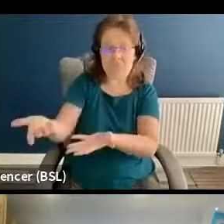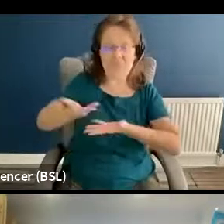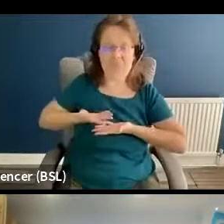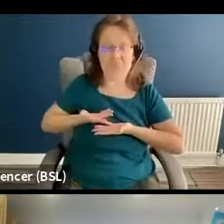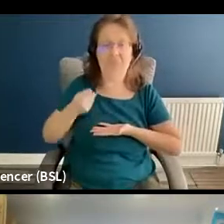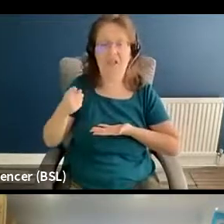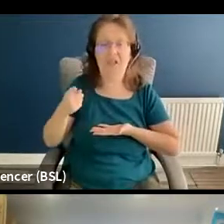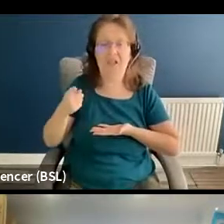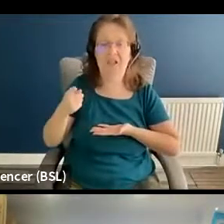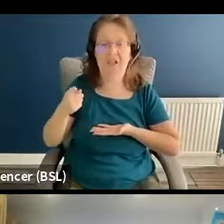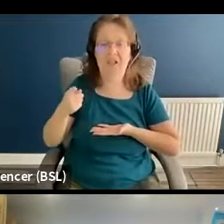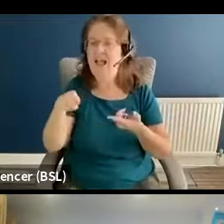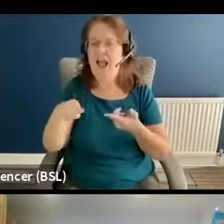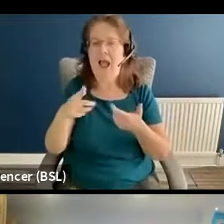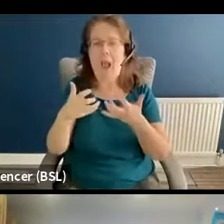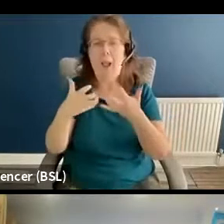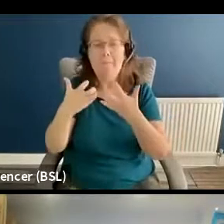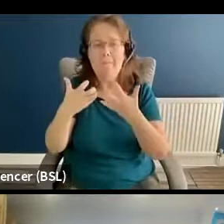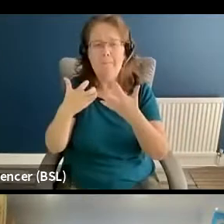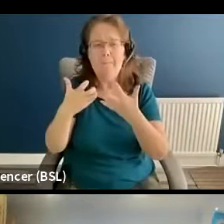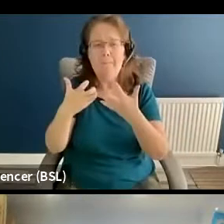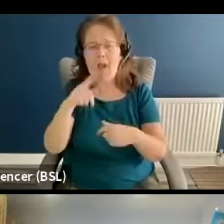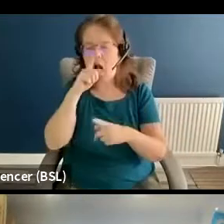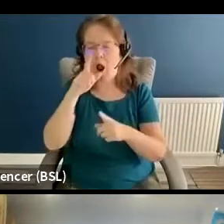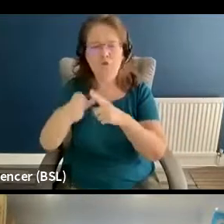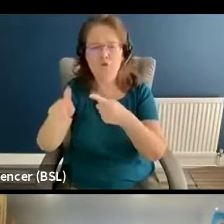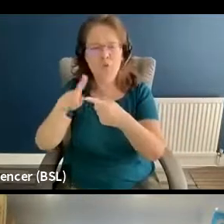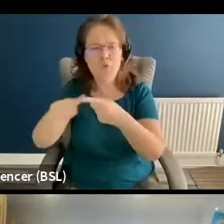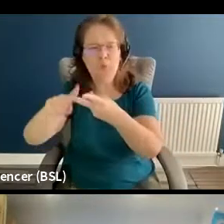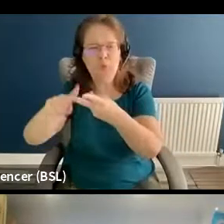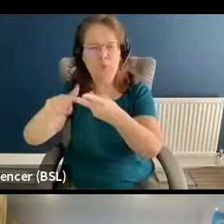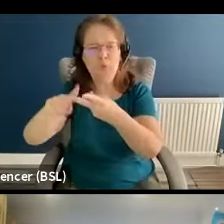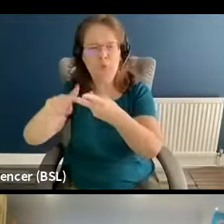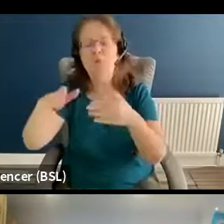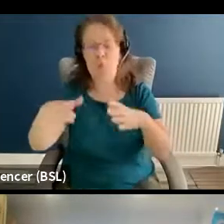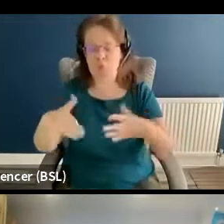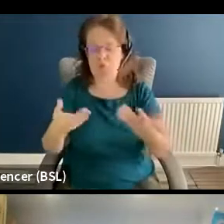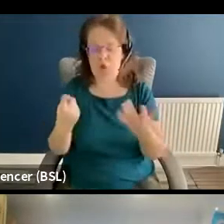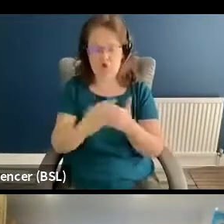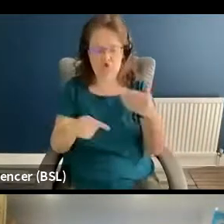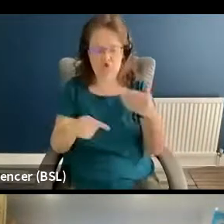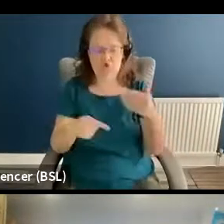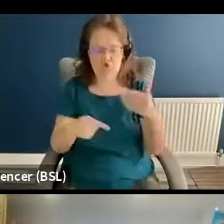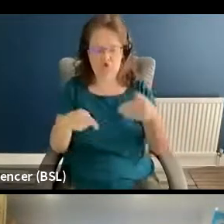things that machines can't do yet that we want you to do. So go beyond the initial fast, fast scan